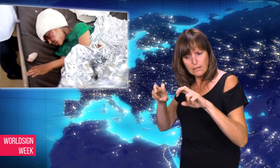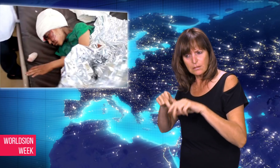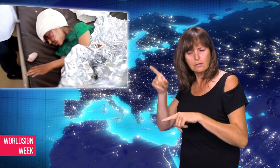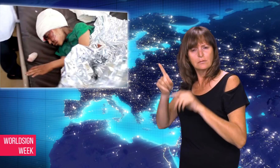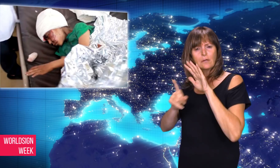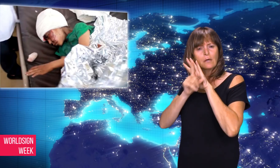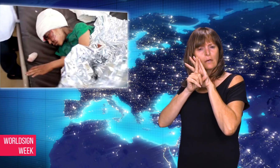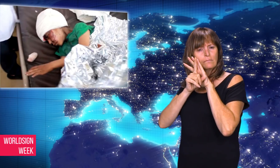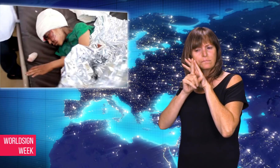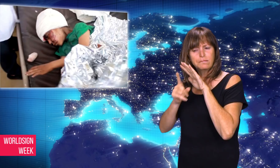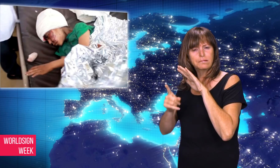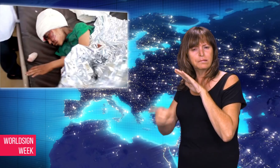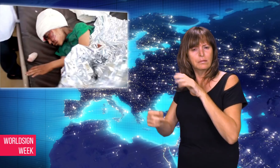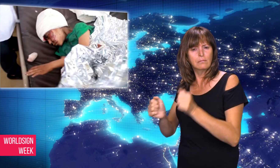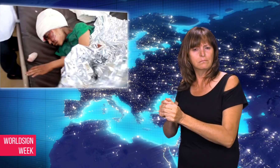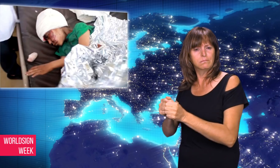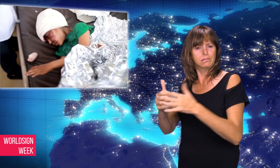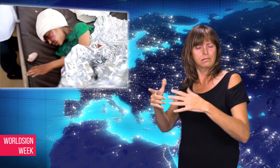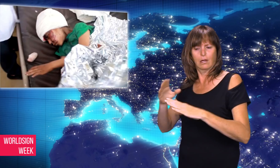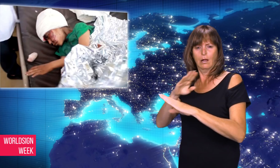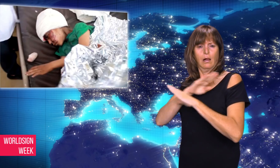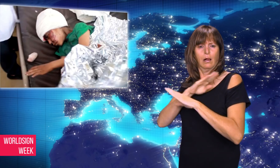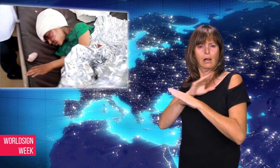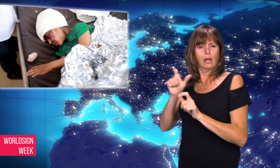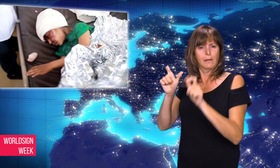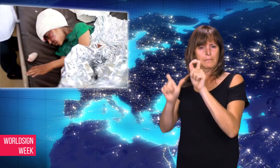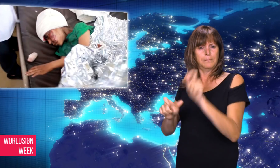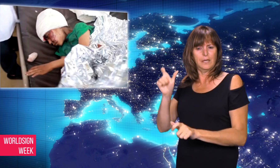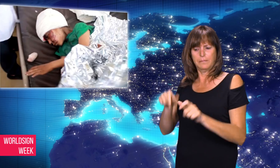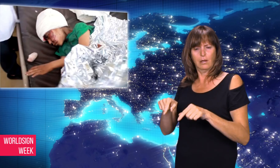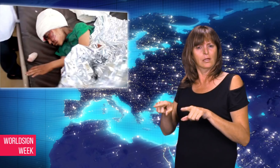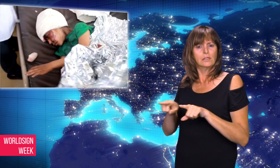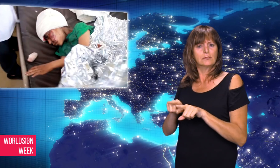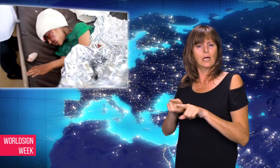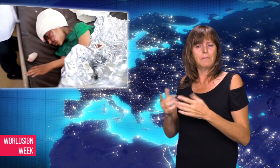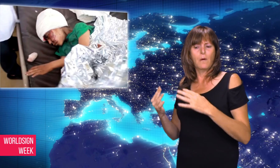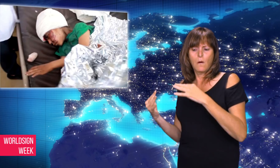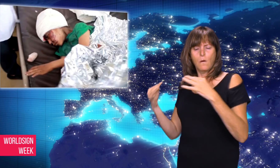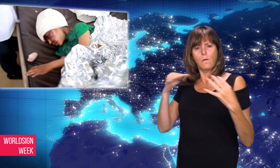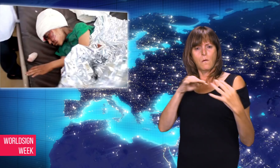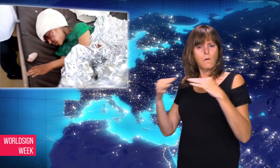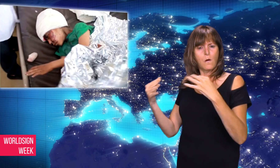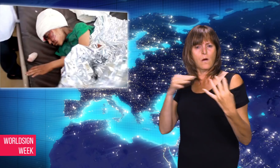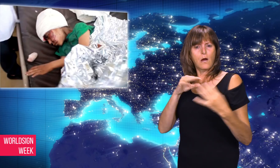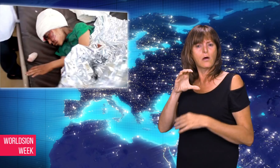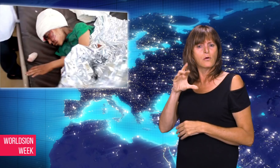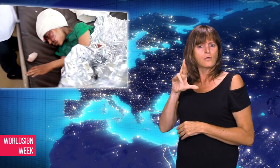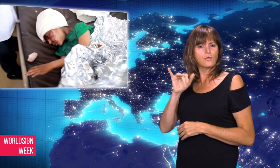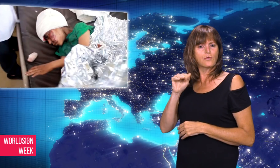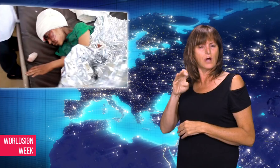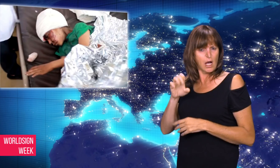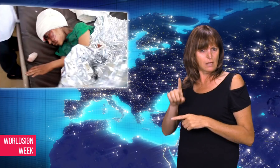investigation into the attack as killing of civilians is a war crime,